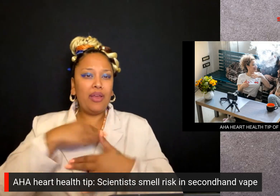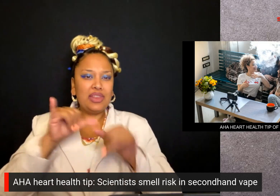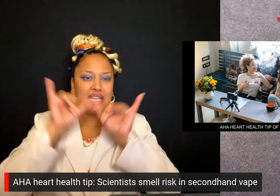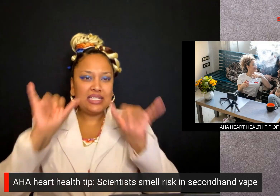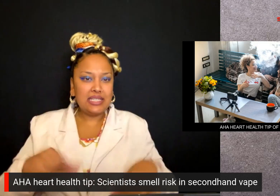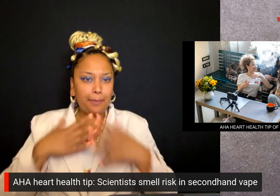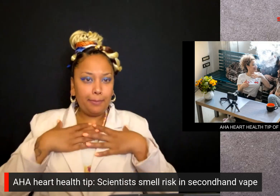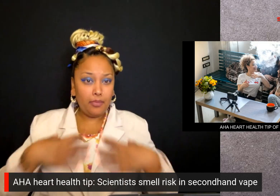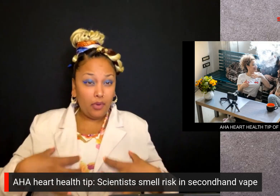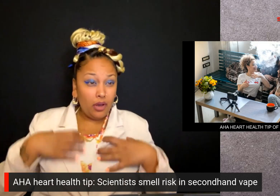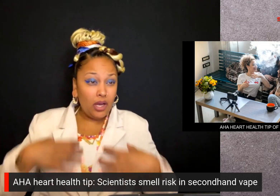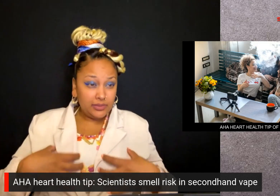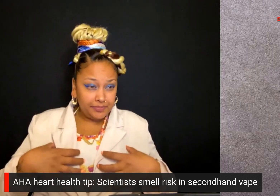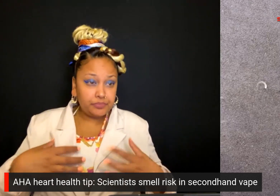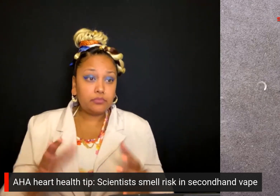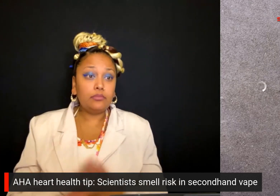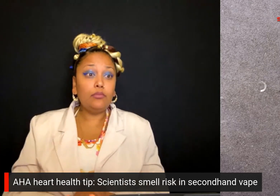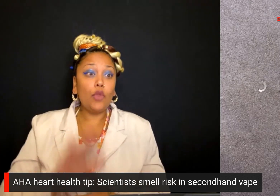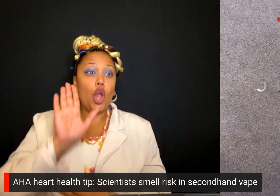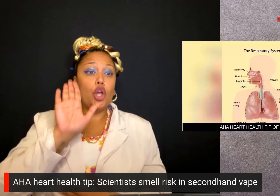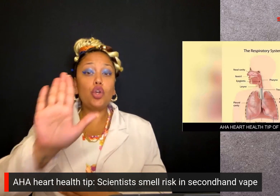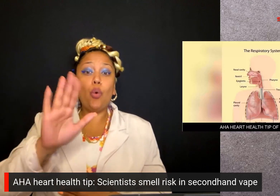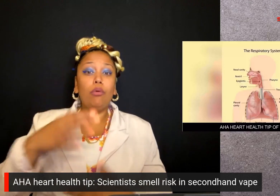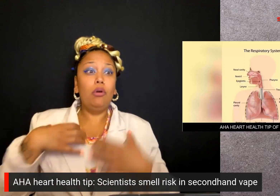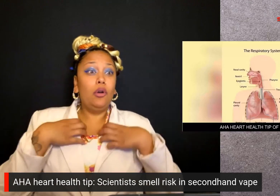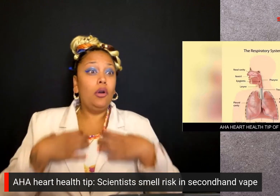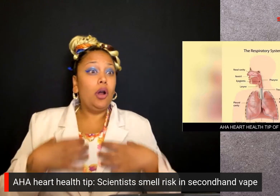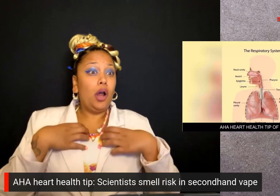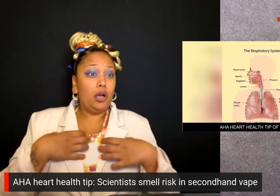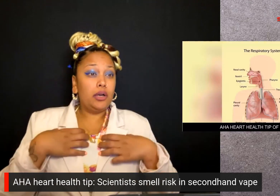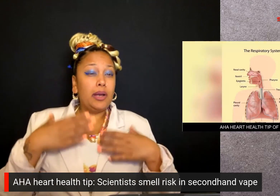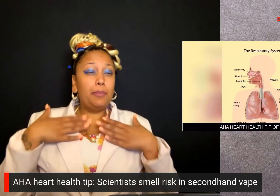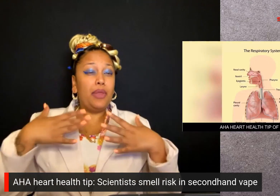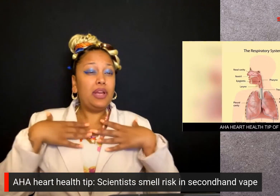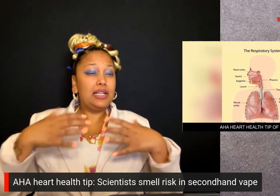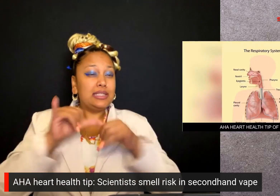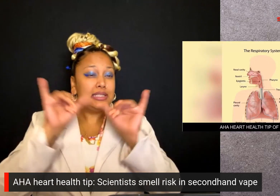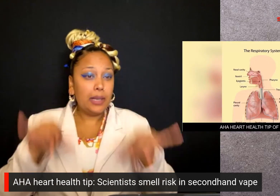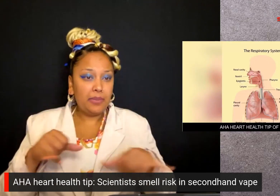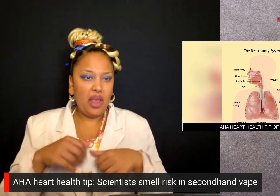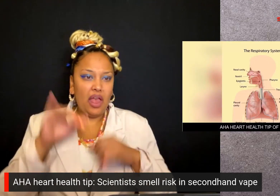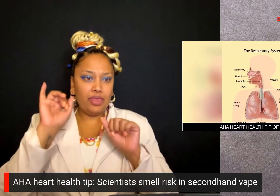including harm to the respiratory system